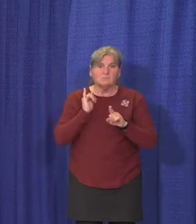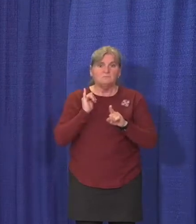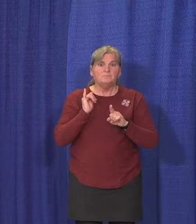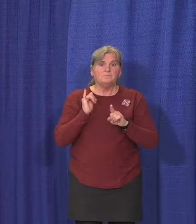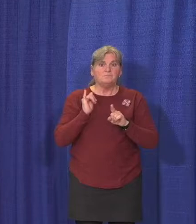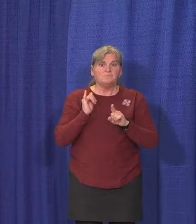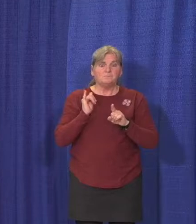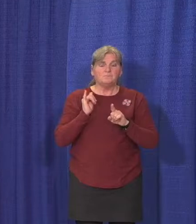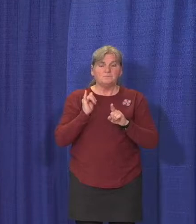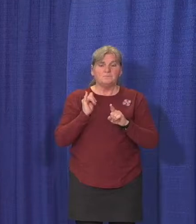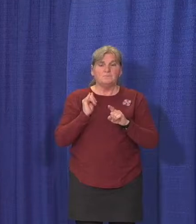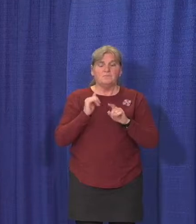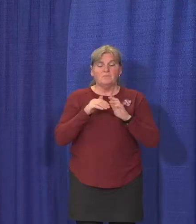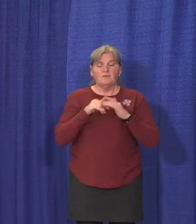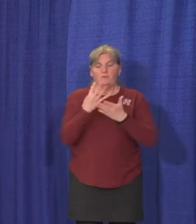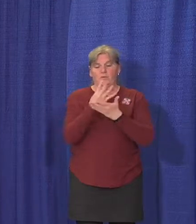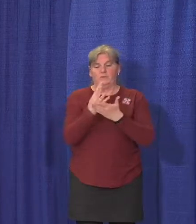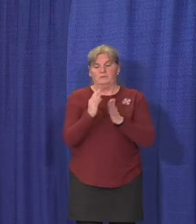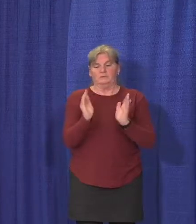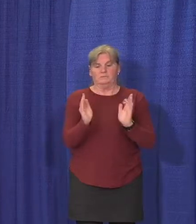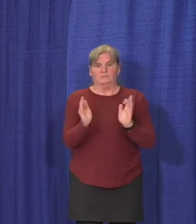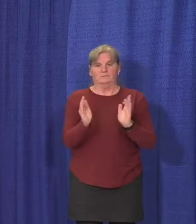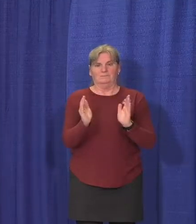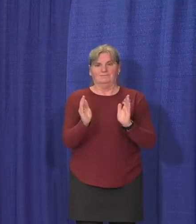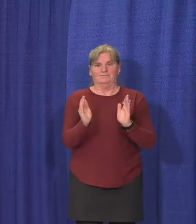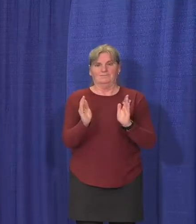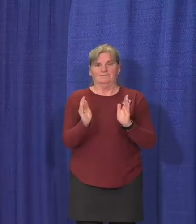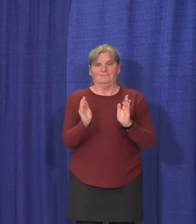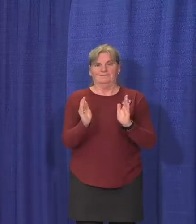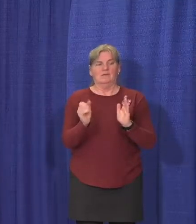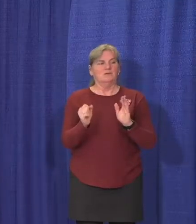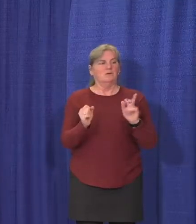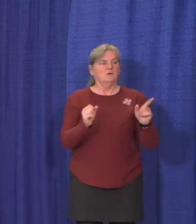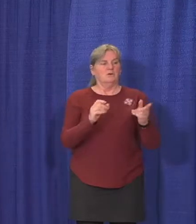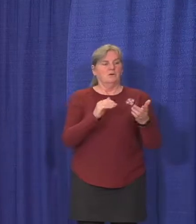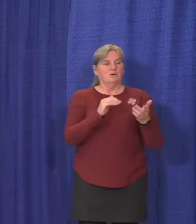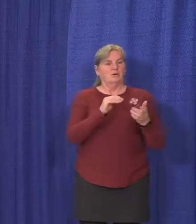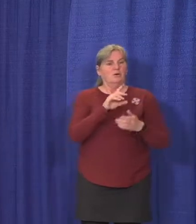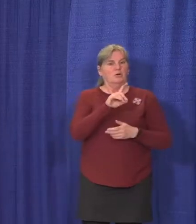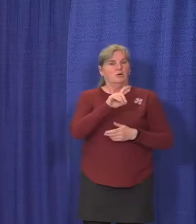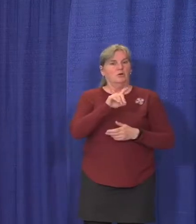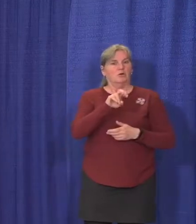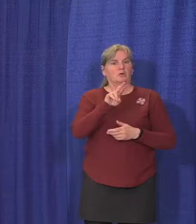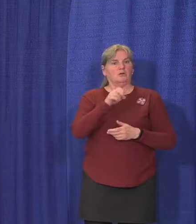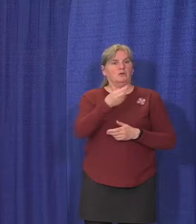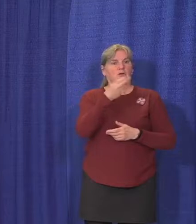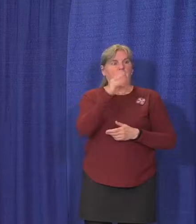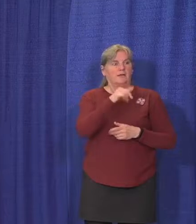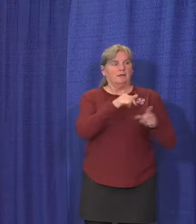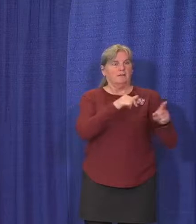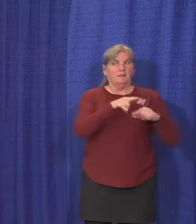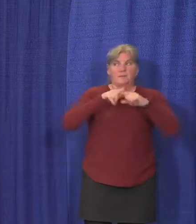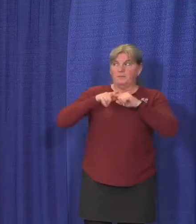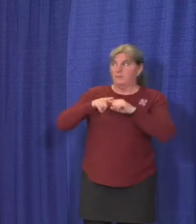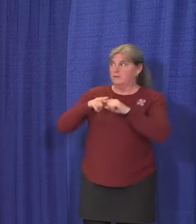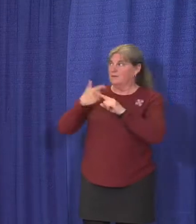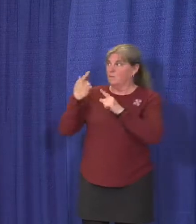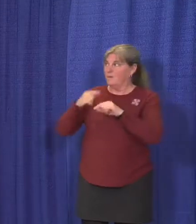across the territory in the next four weeks, it will be based on